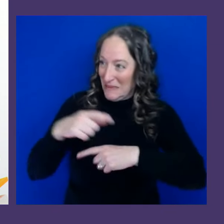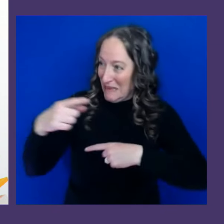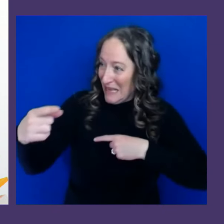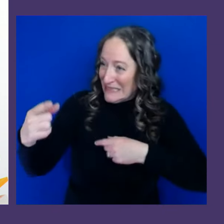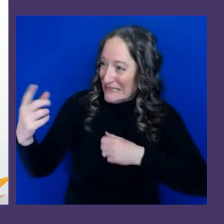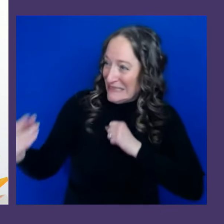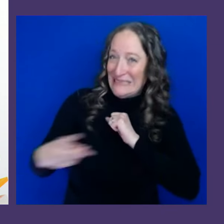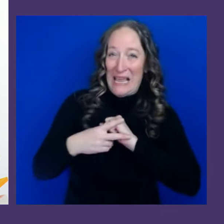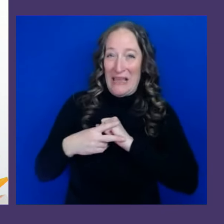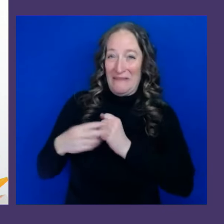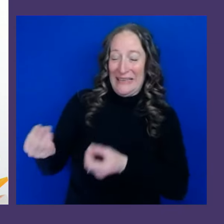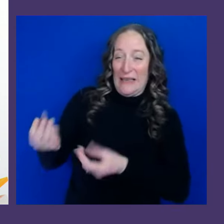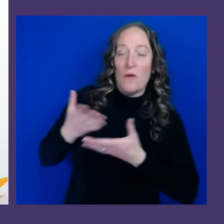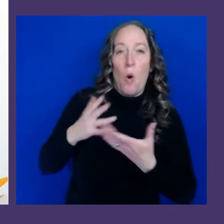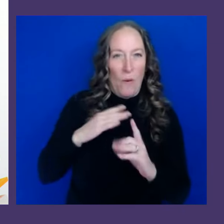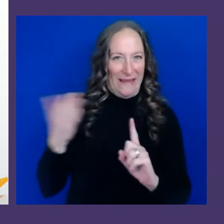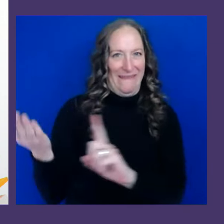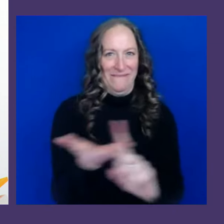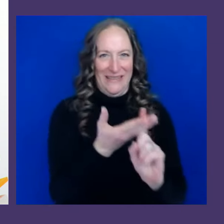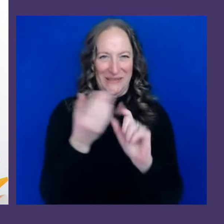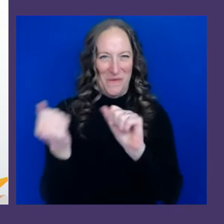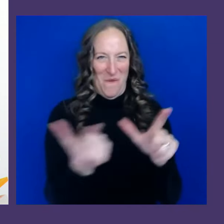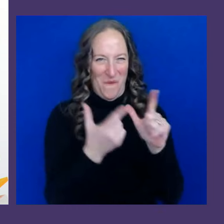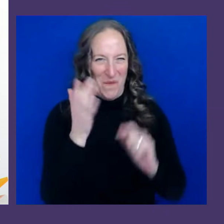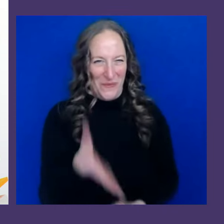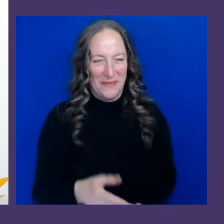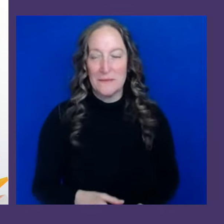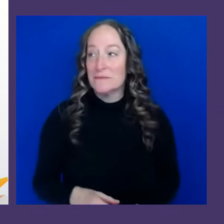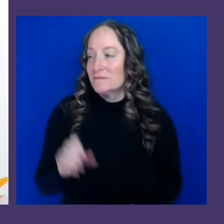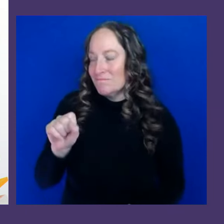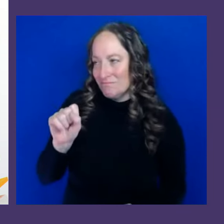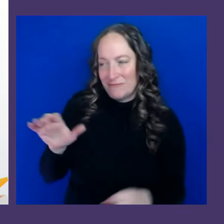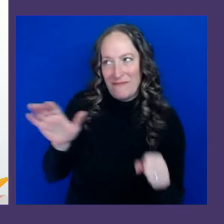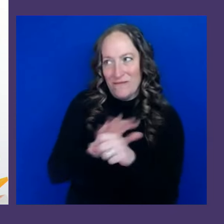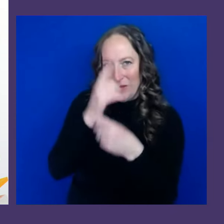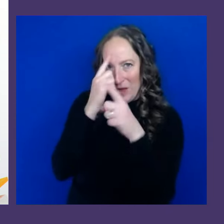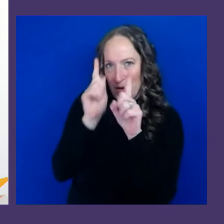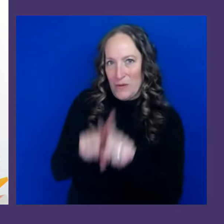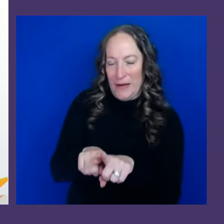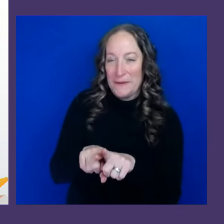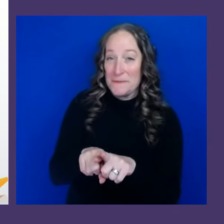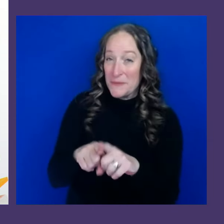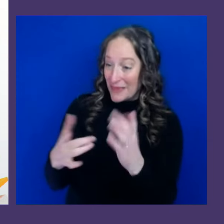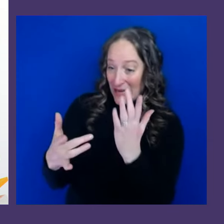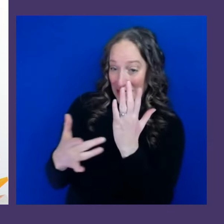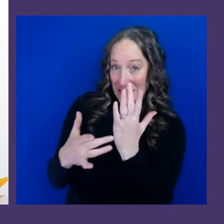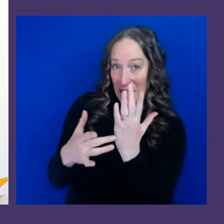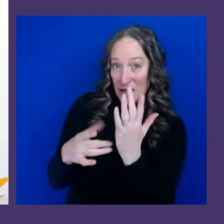Anne Taylor: I totally agree with you, Patricio. We need technology to be there for us.